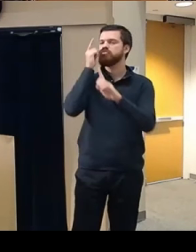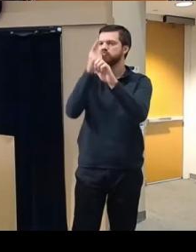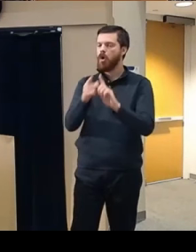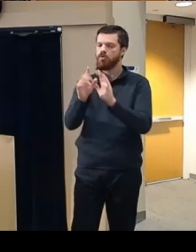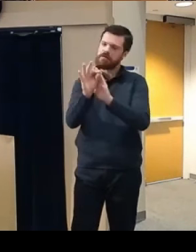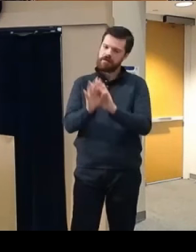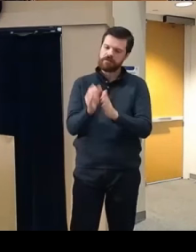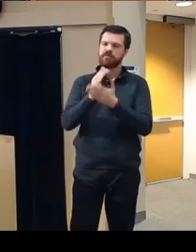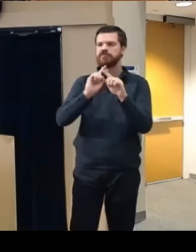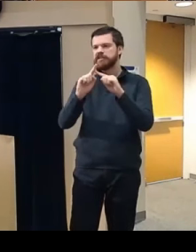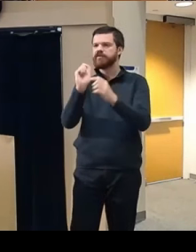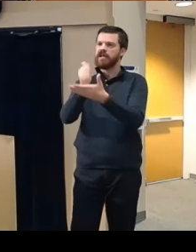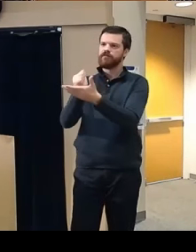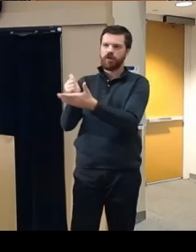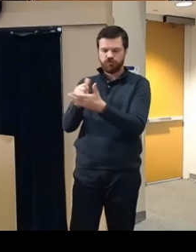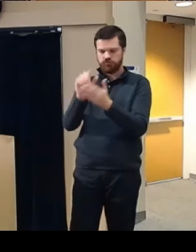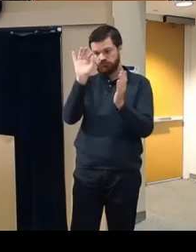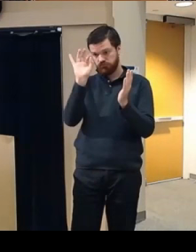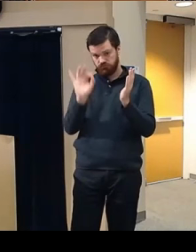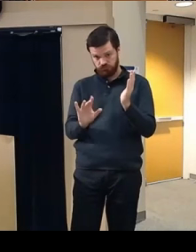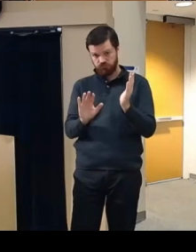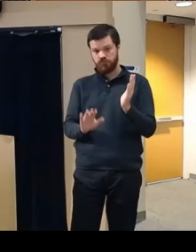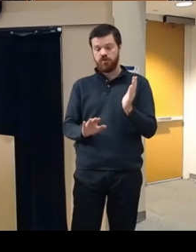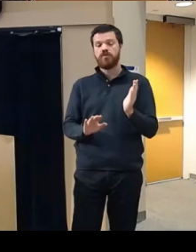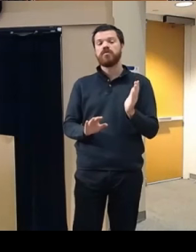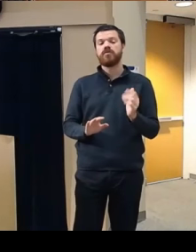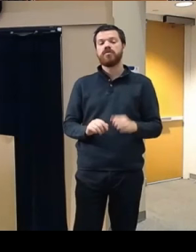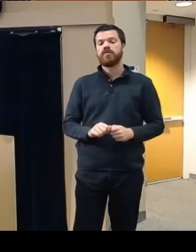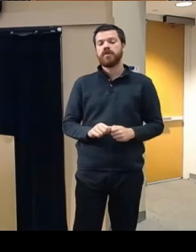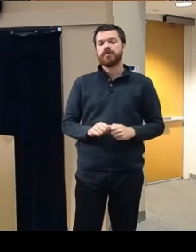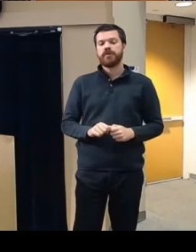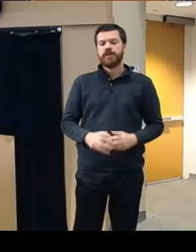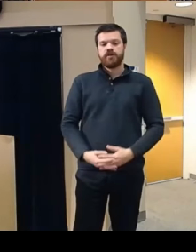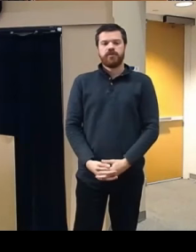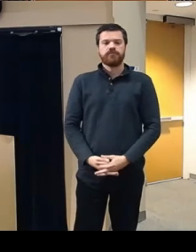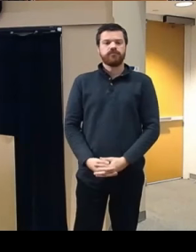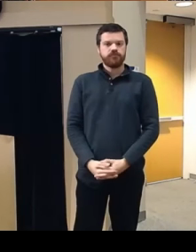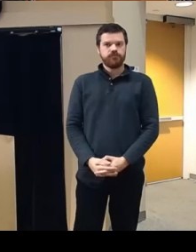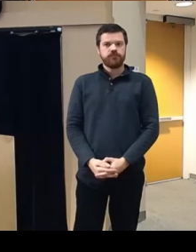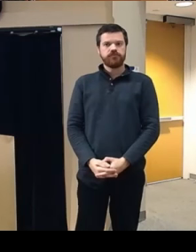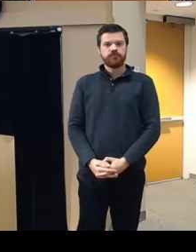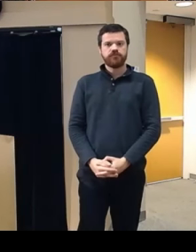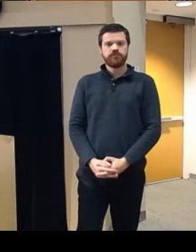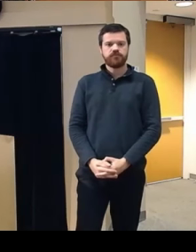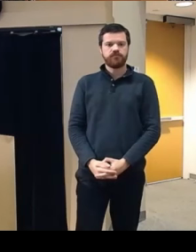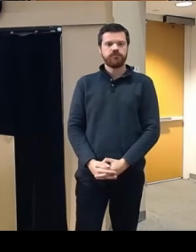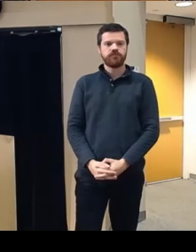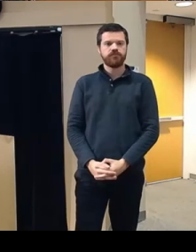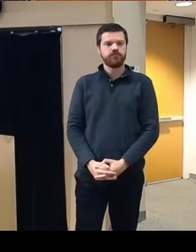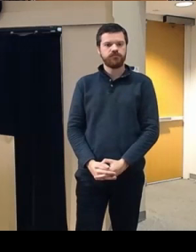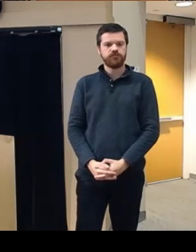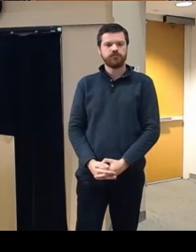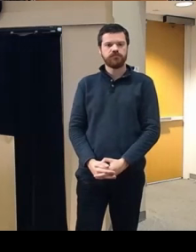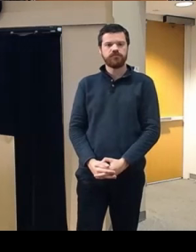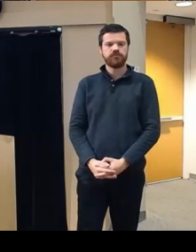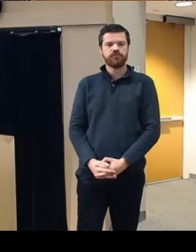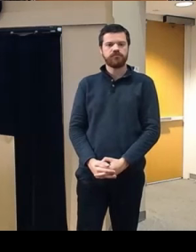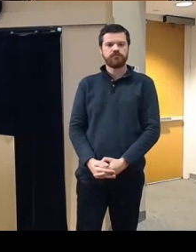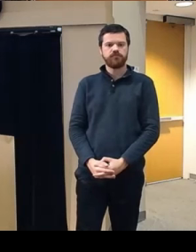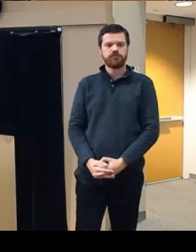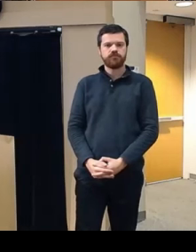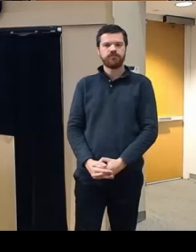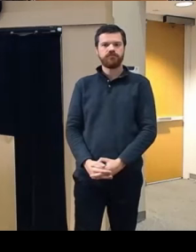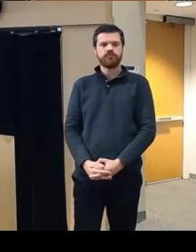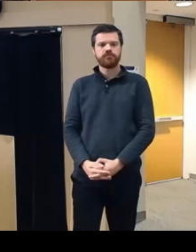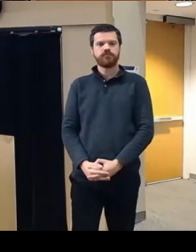interventions and you'll see that those come up um and so one thing you'll see in this example that